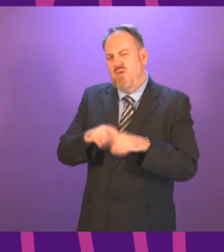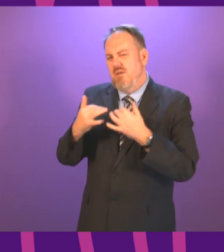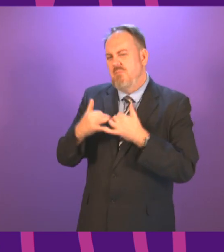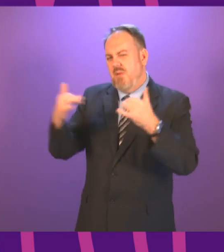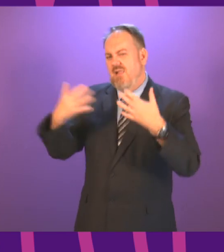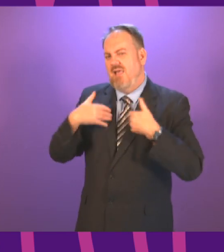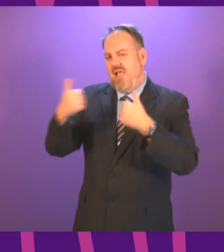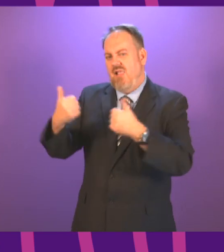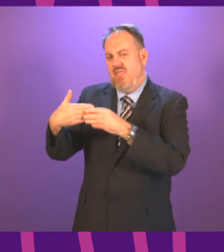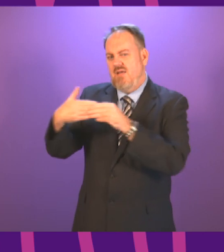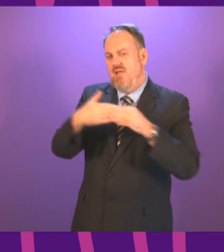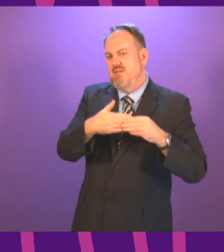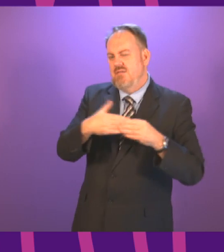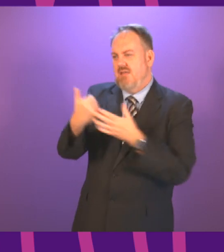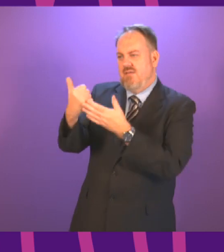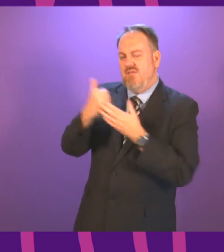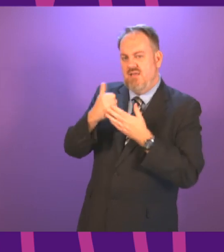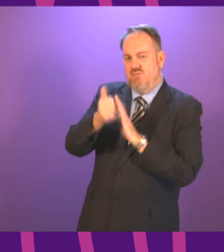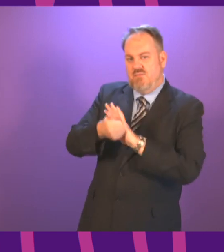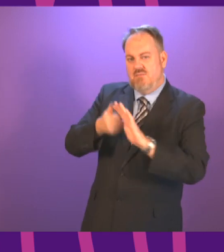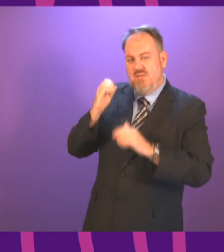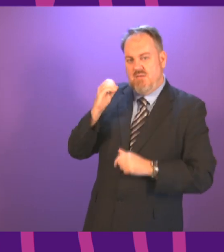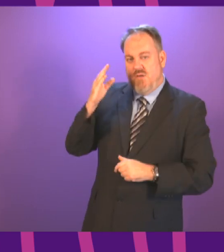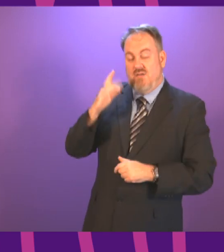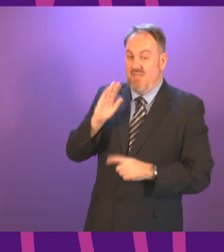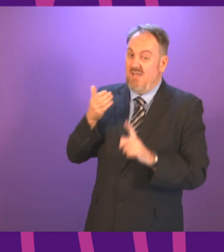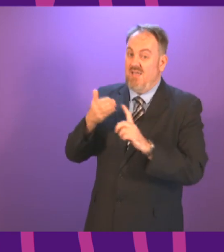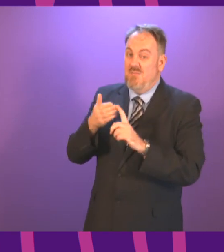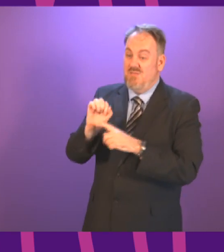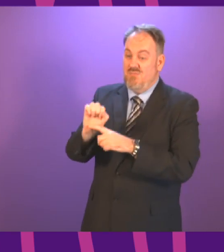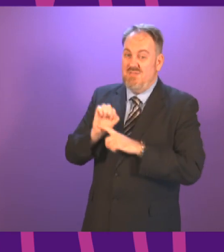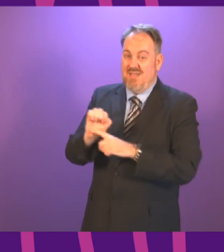health advice and is there for the purpose of keeping people safe.